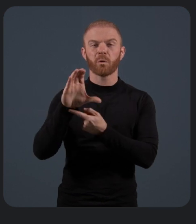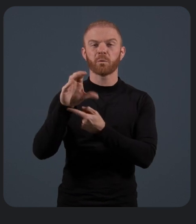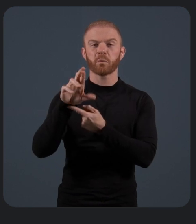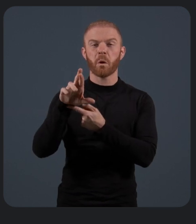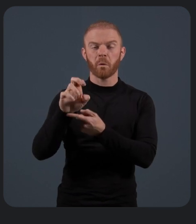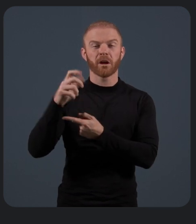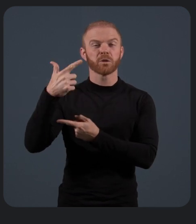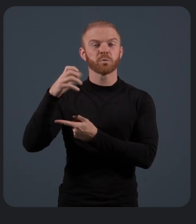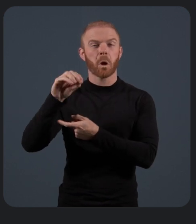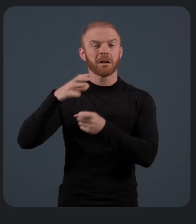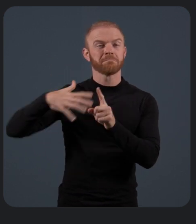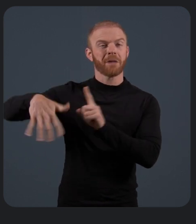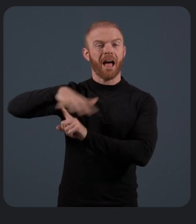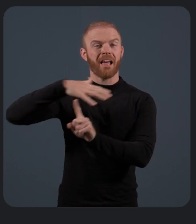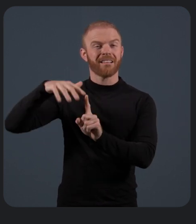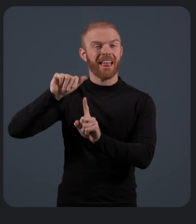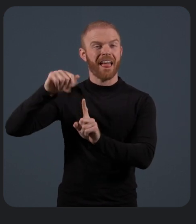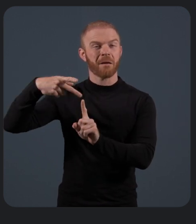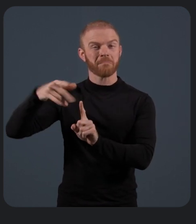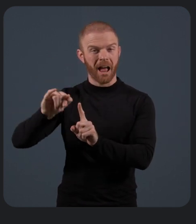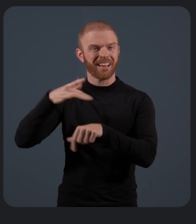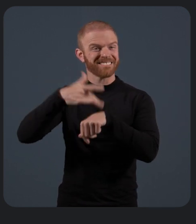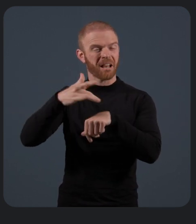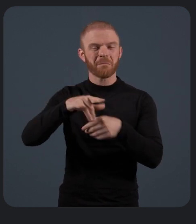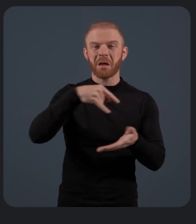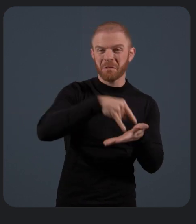Geospatial API on Android and iOS.